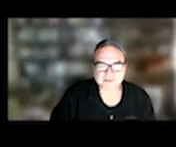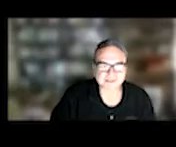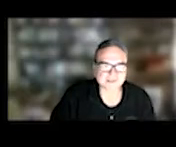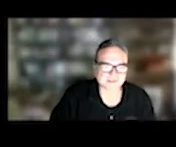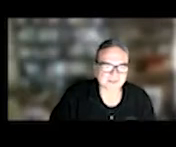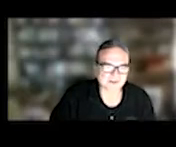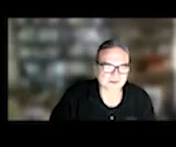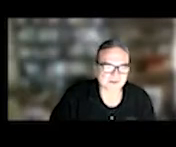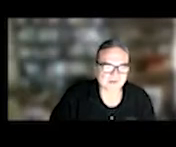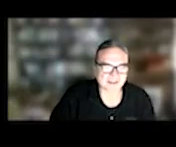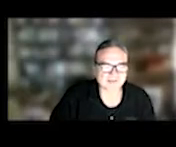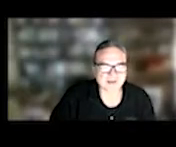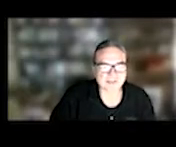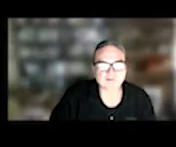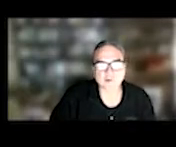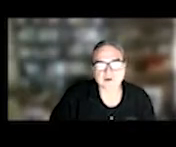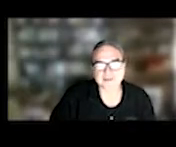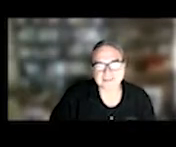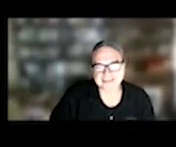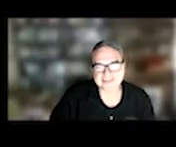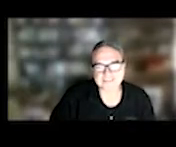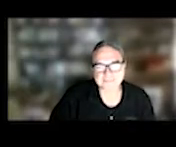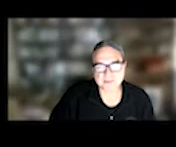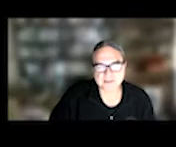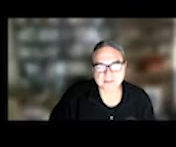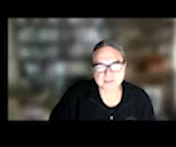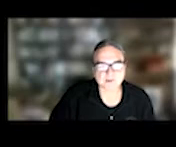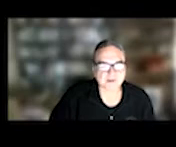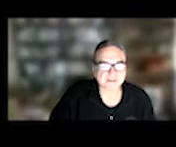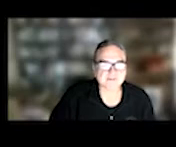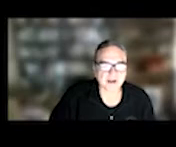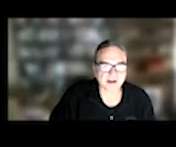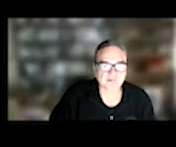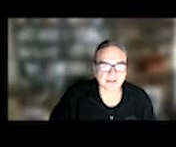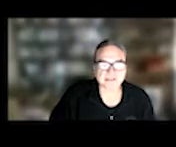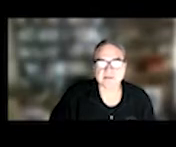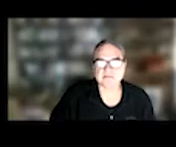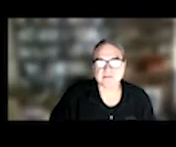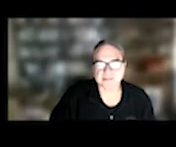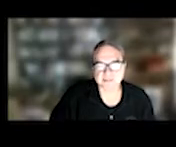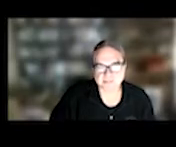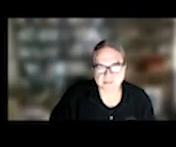Food Systems also creates risk for disease and subsequent risk for higher rates of disability.